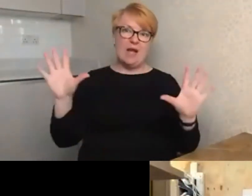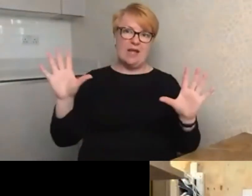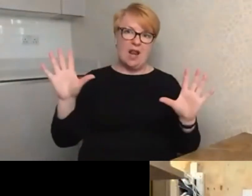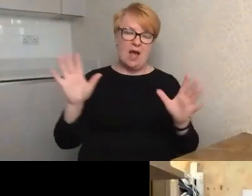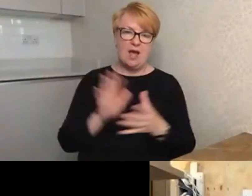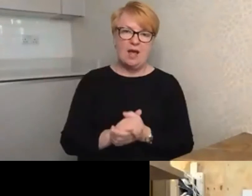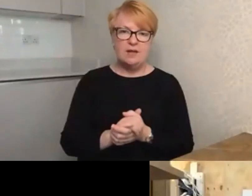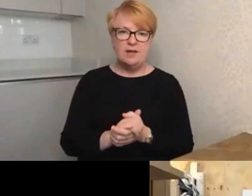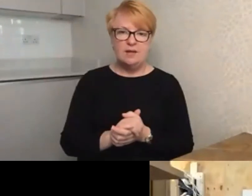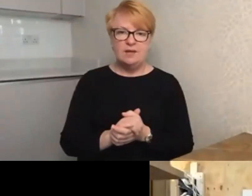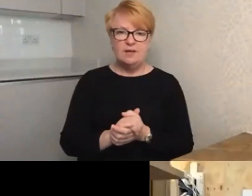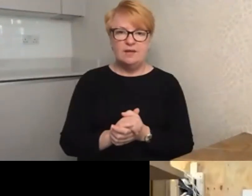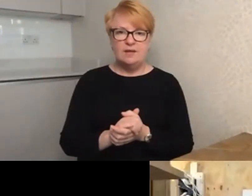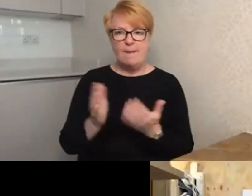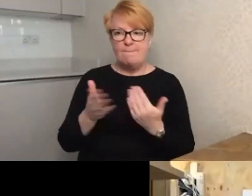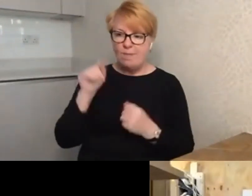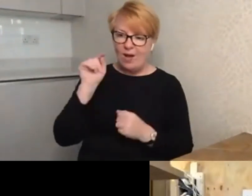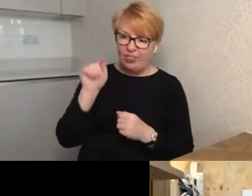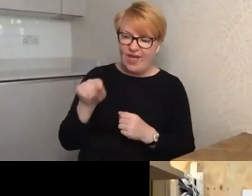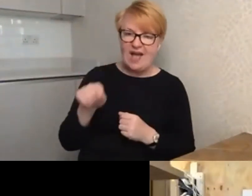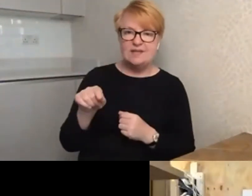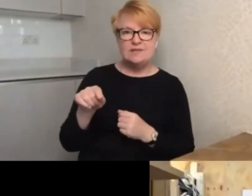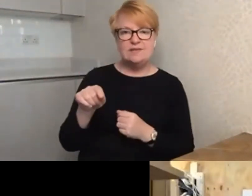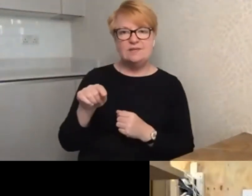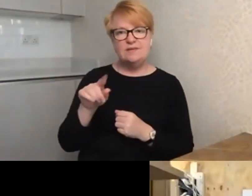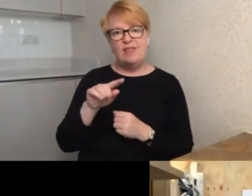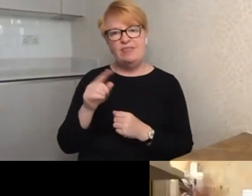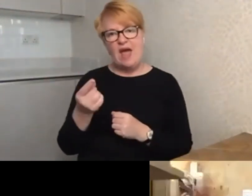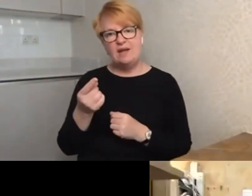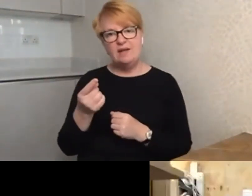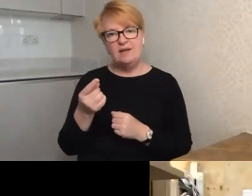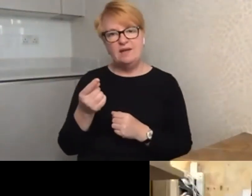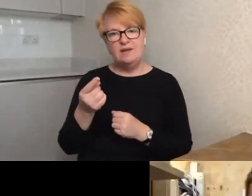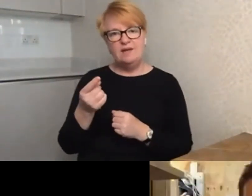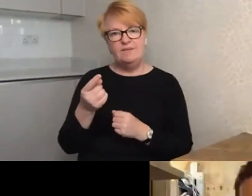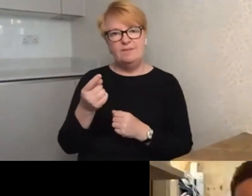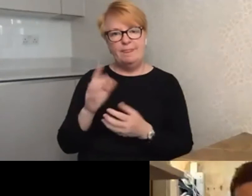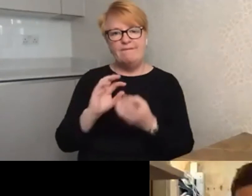more about that than actually about the kind of formation of communities and that's principally